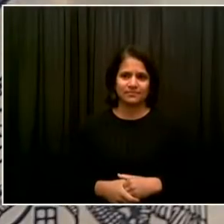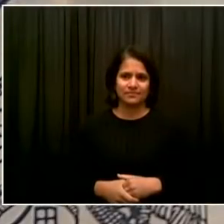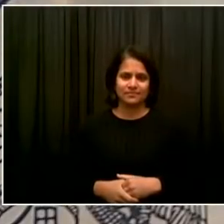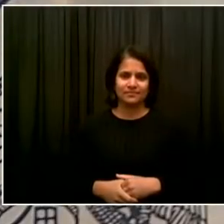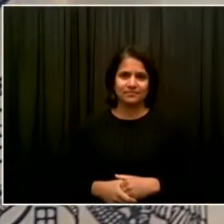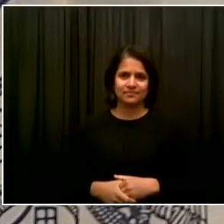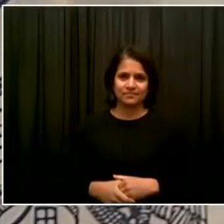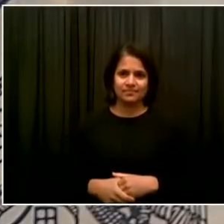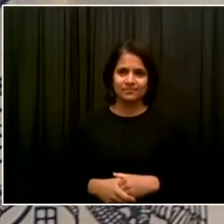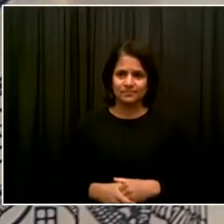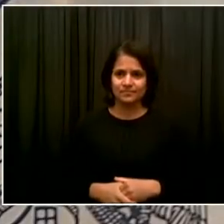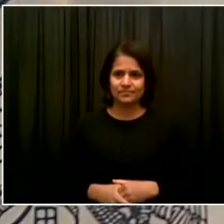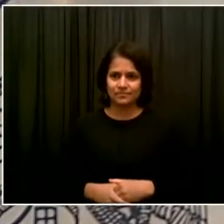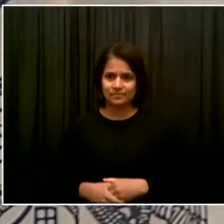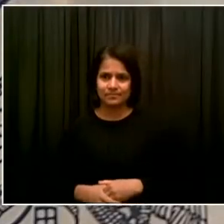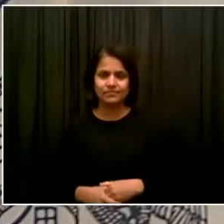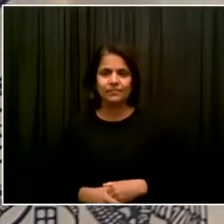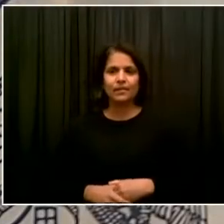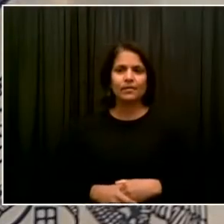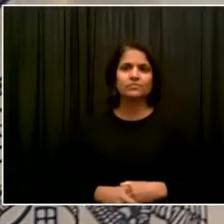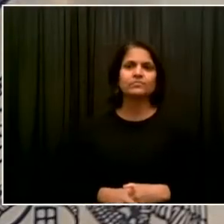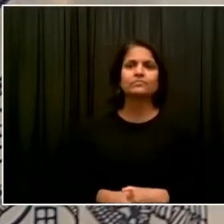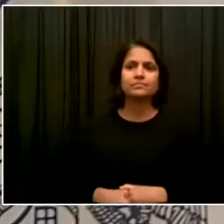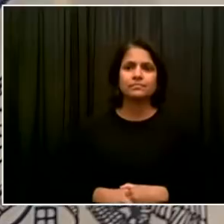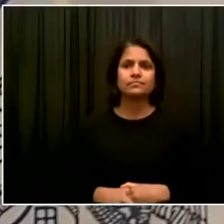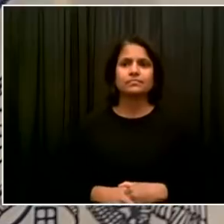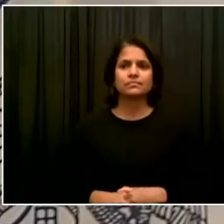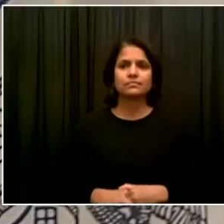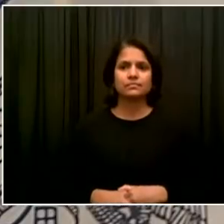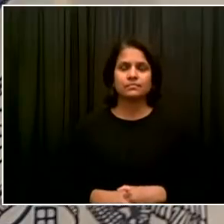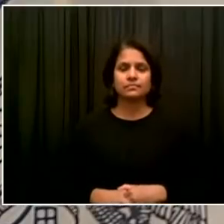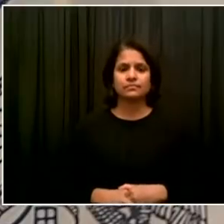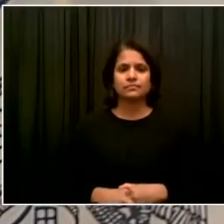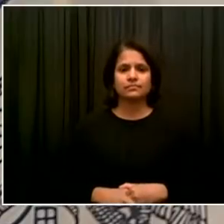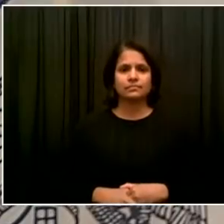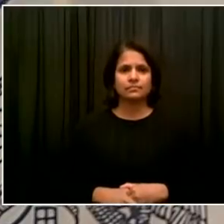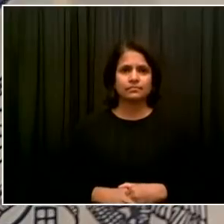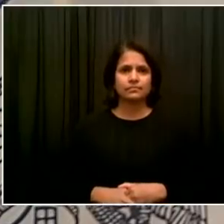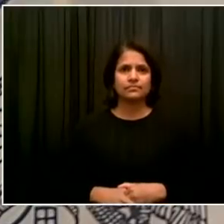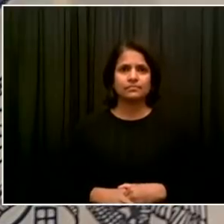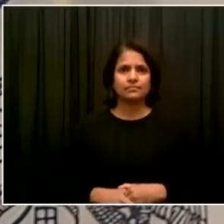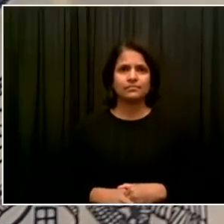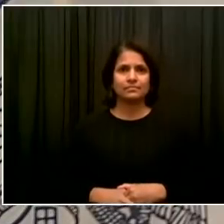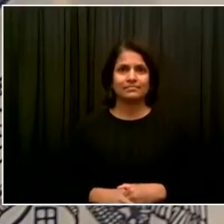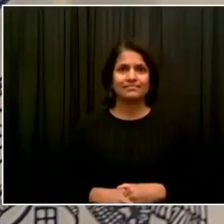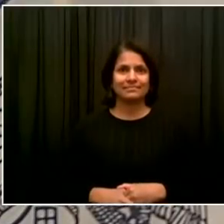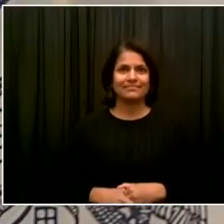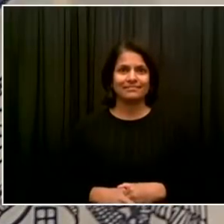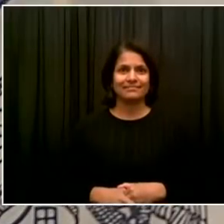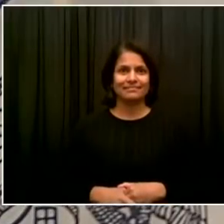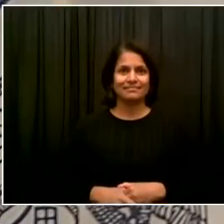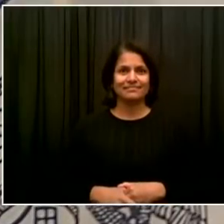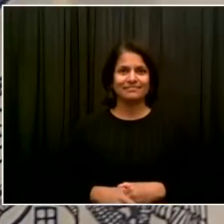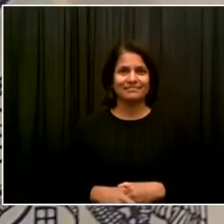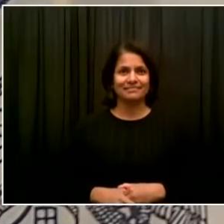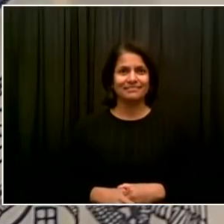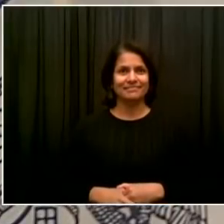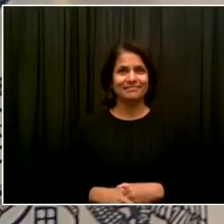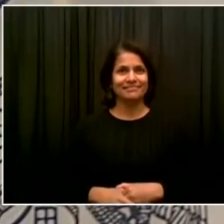ADDRESS OMICRON. [ SPEAKING